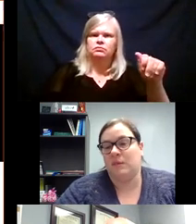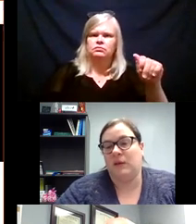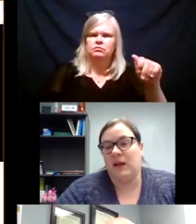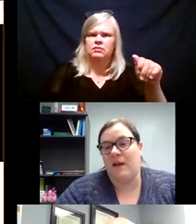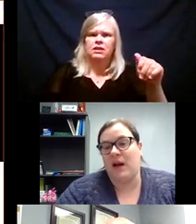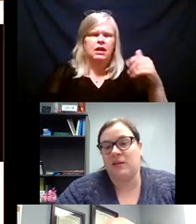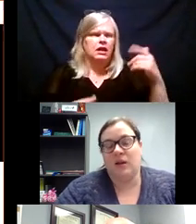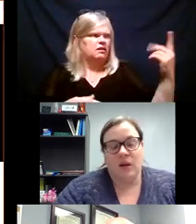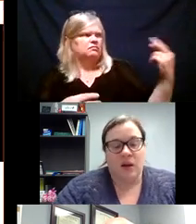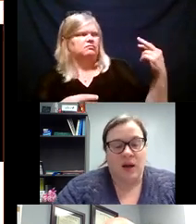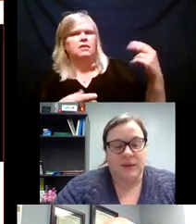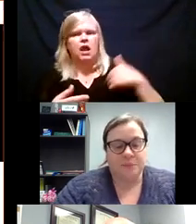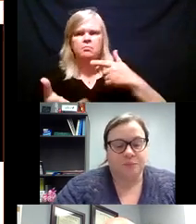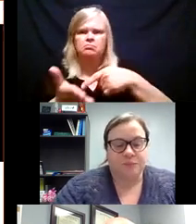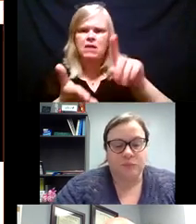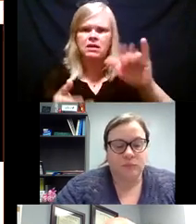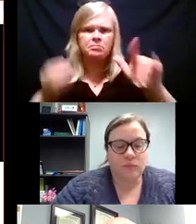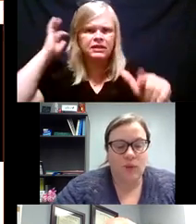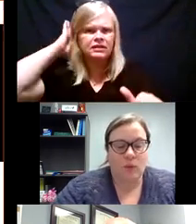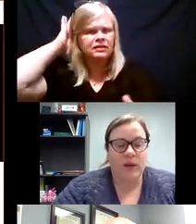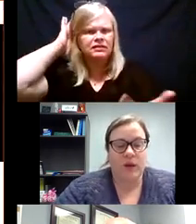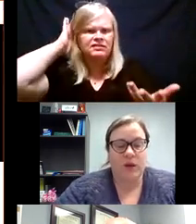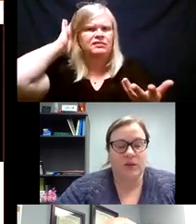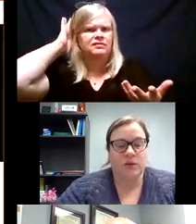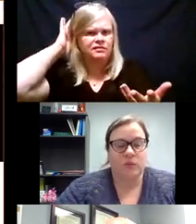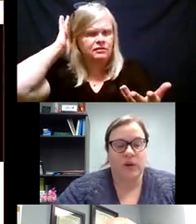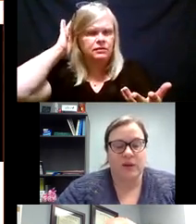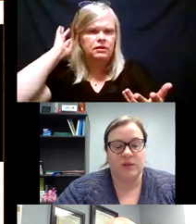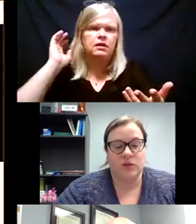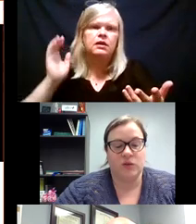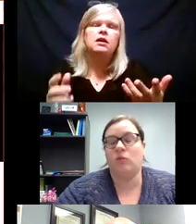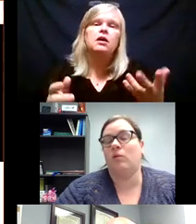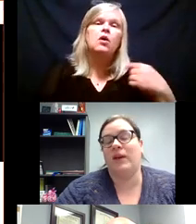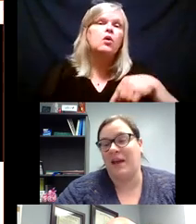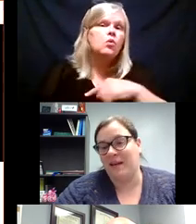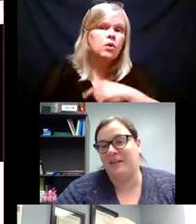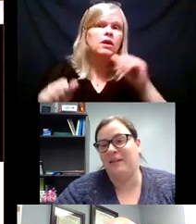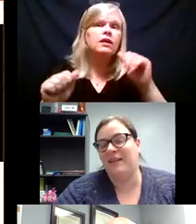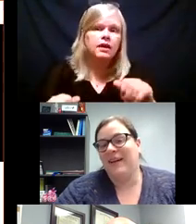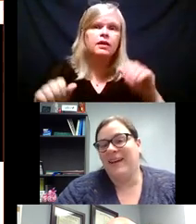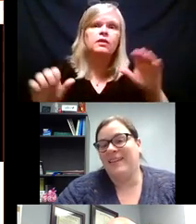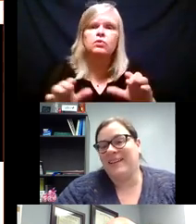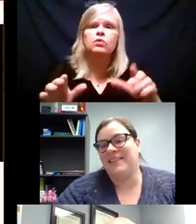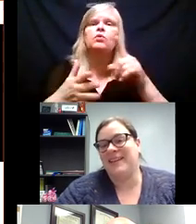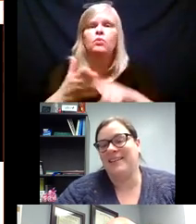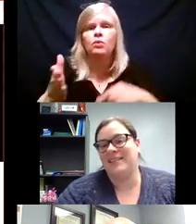SOMETHING LIKE THAT. WE COULD DO WHAT WE CAN IN THAT